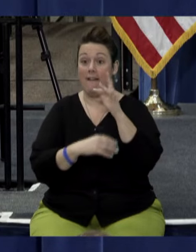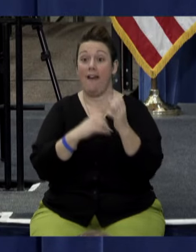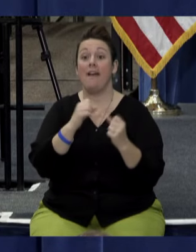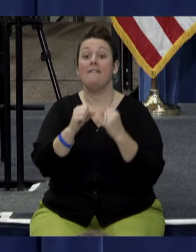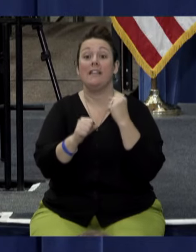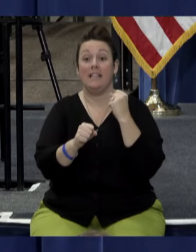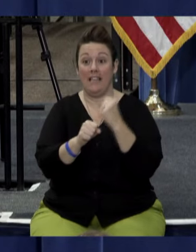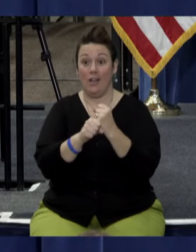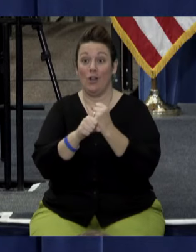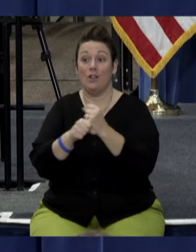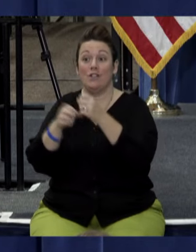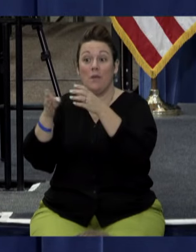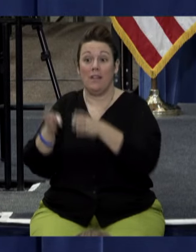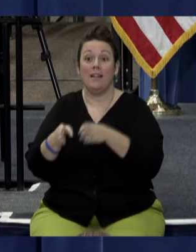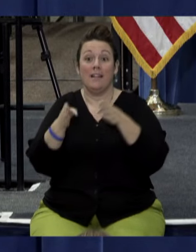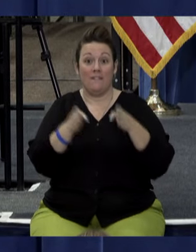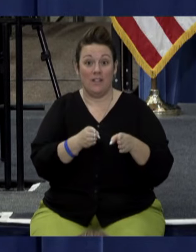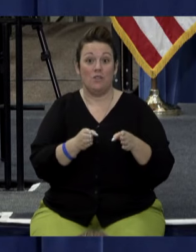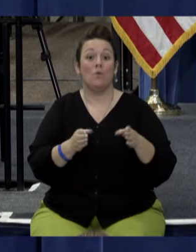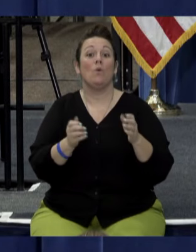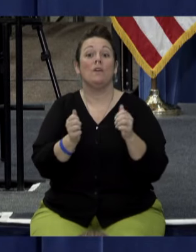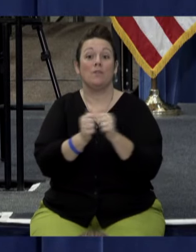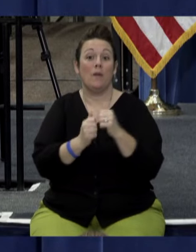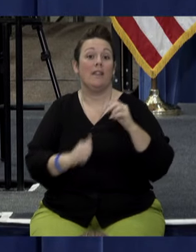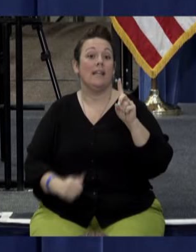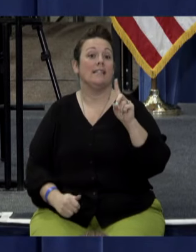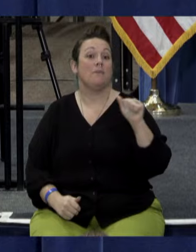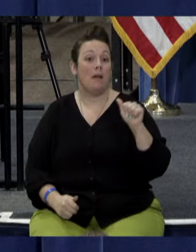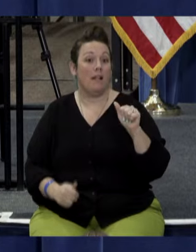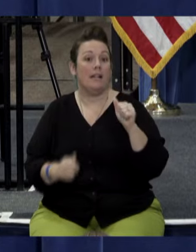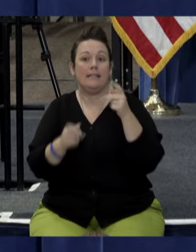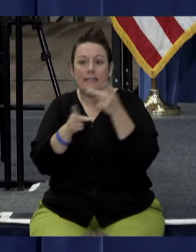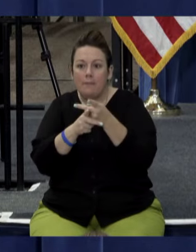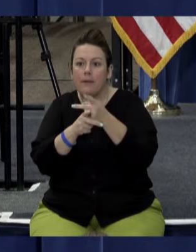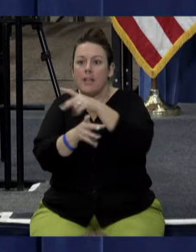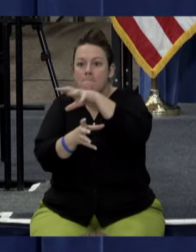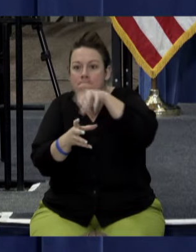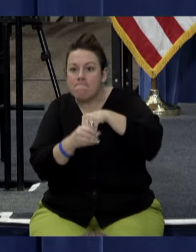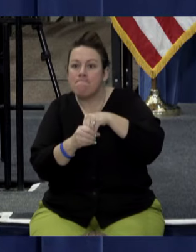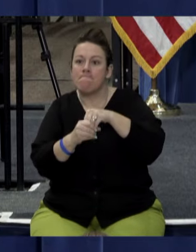individuals with disabilities, keeping them in community. He was so excited